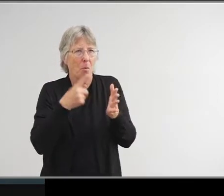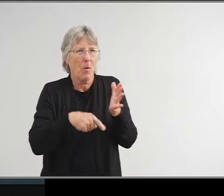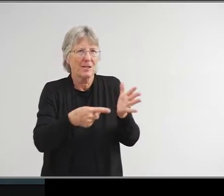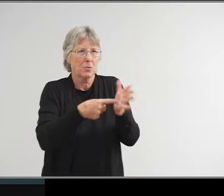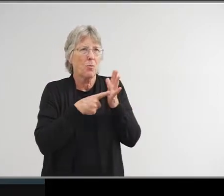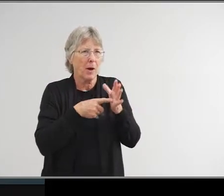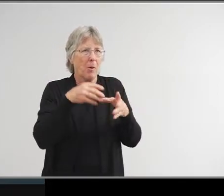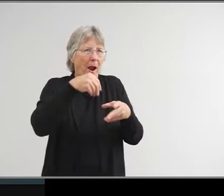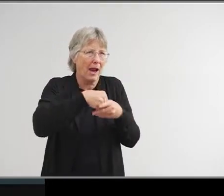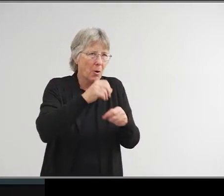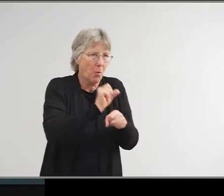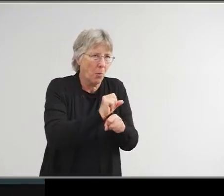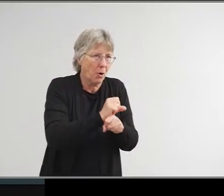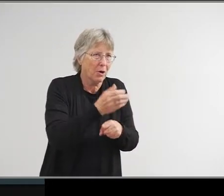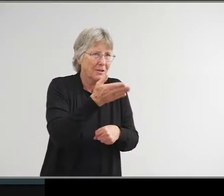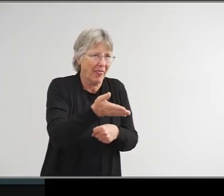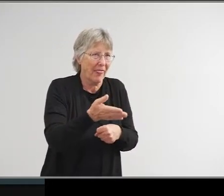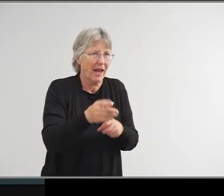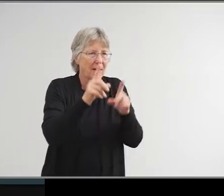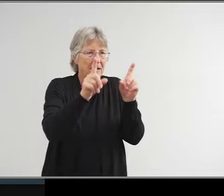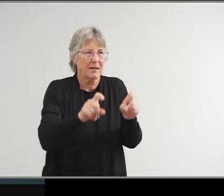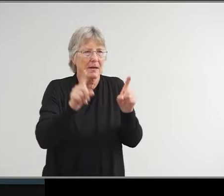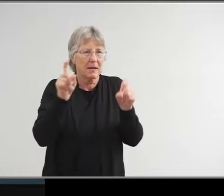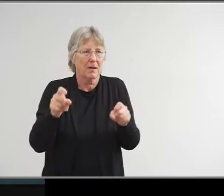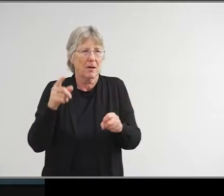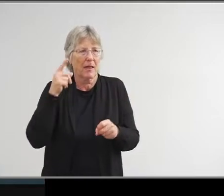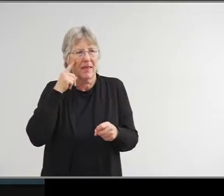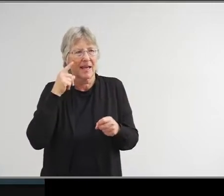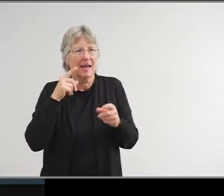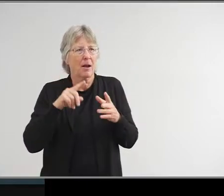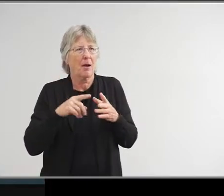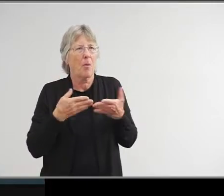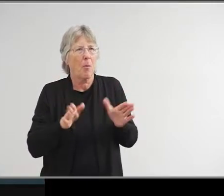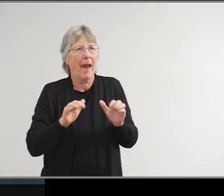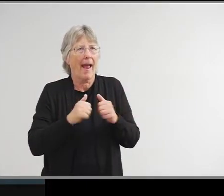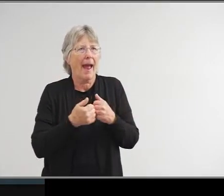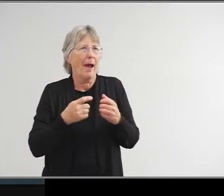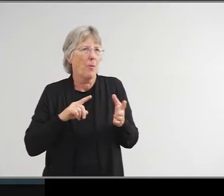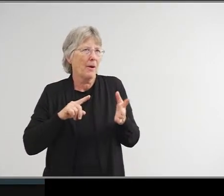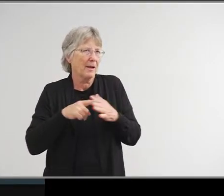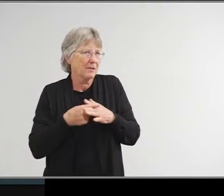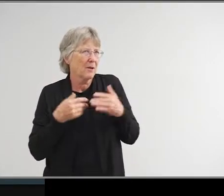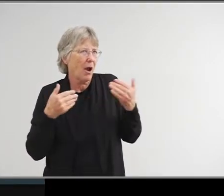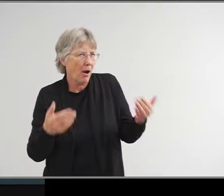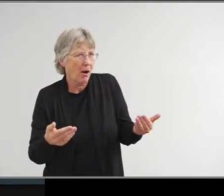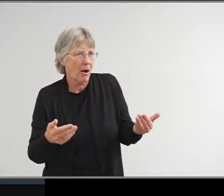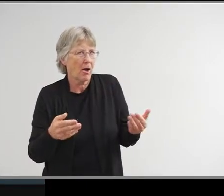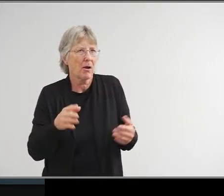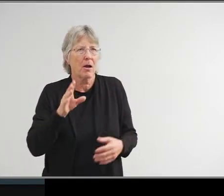We're looking at a way to pilot and you'll hear Dr. Brown talk about that. We are actively in that tomorrow